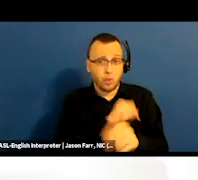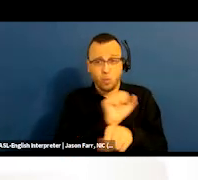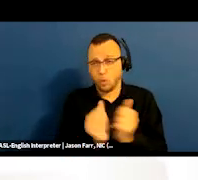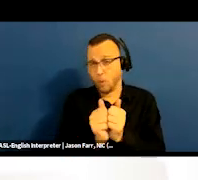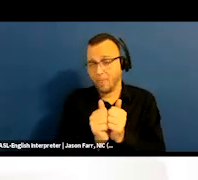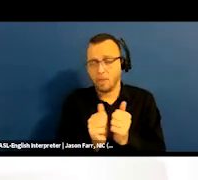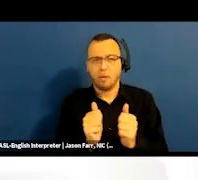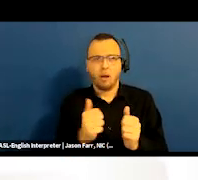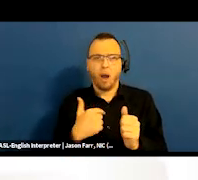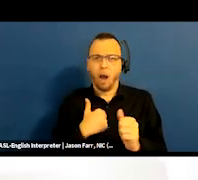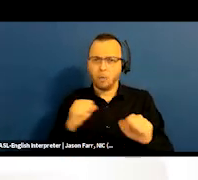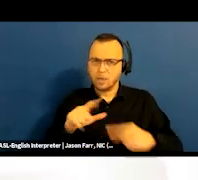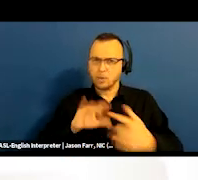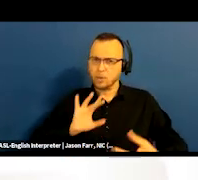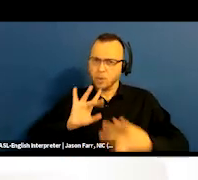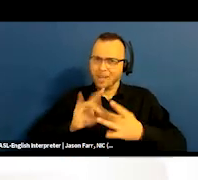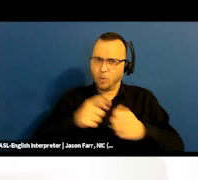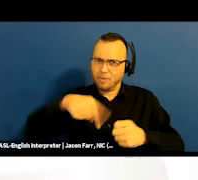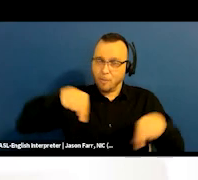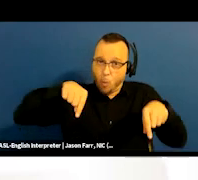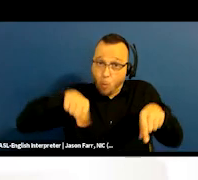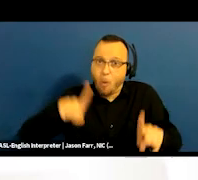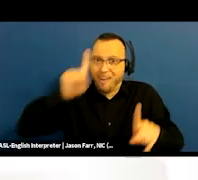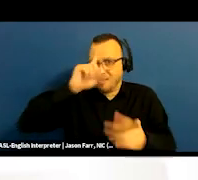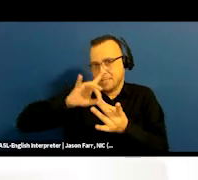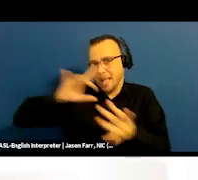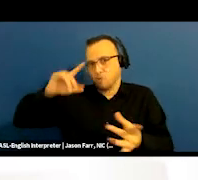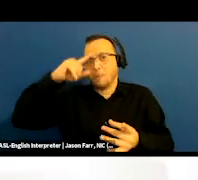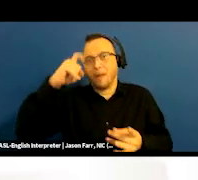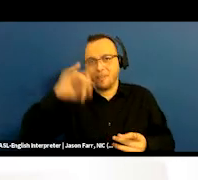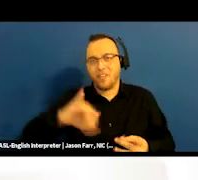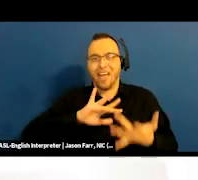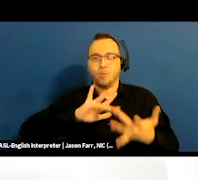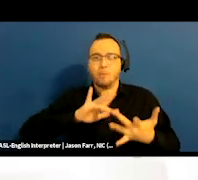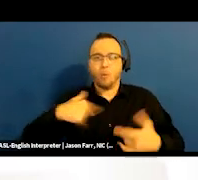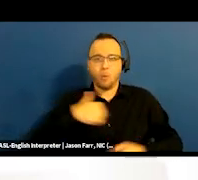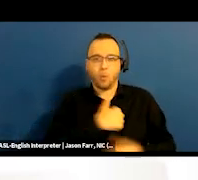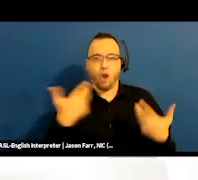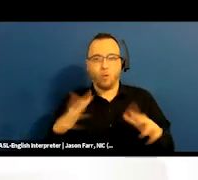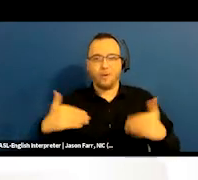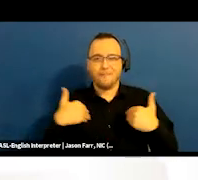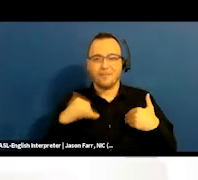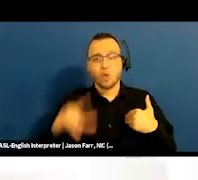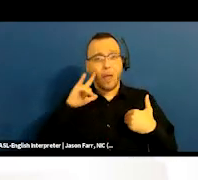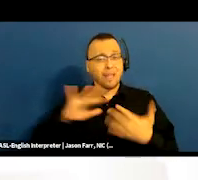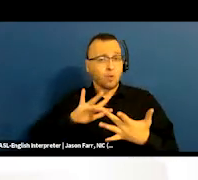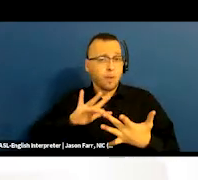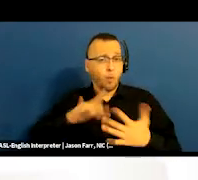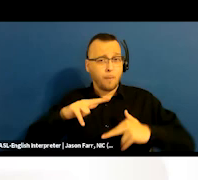that you've seen when they're well, and then they're having a crisis, try and kind of key in on those things when you're talking with them,